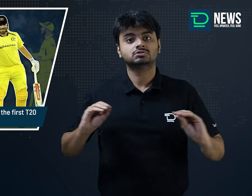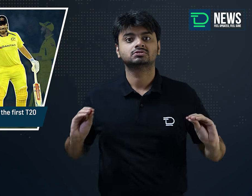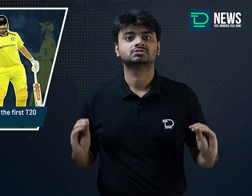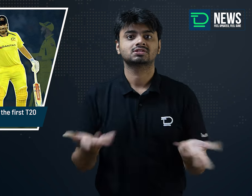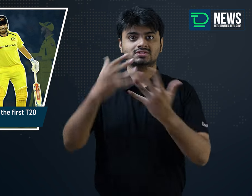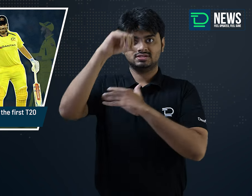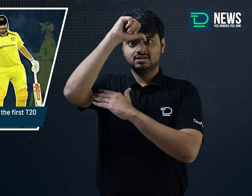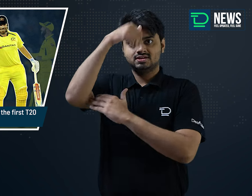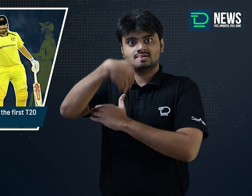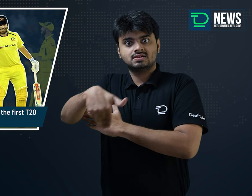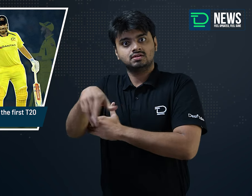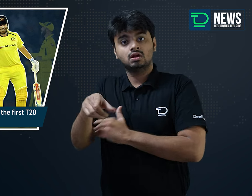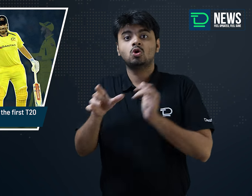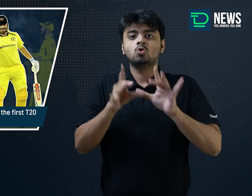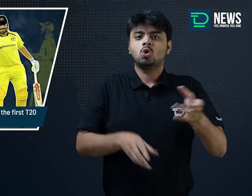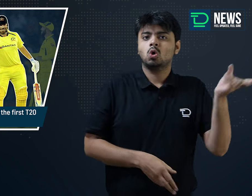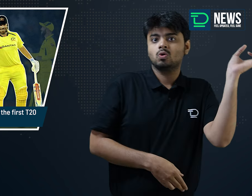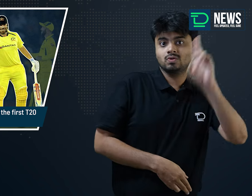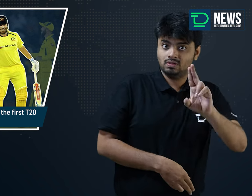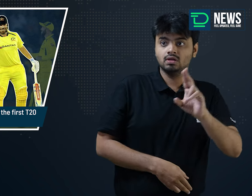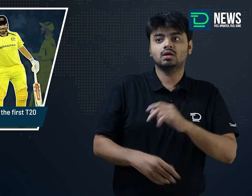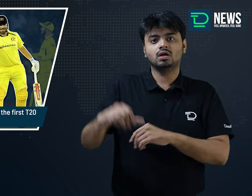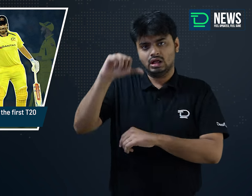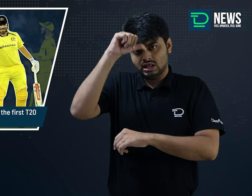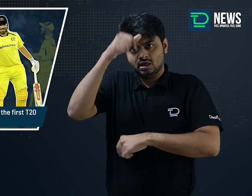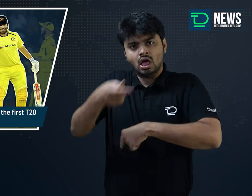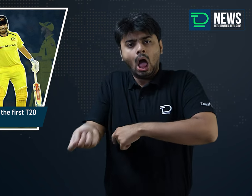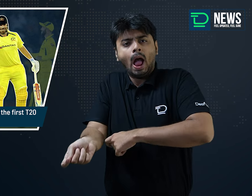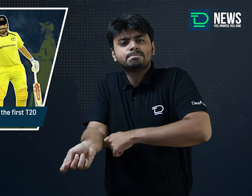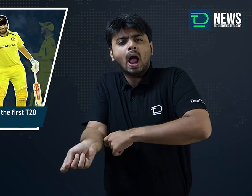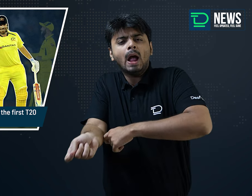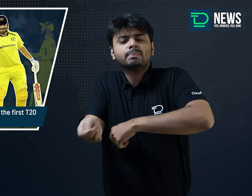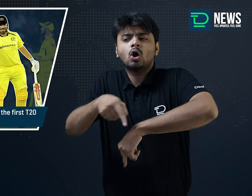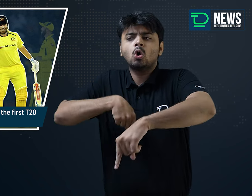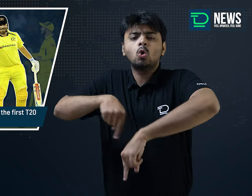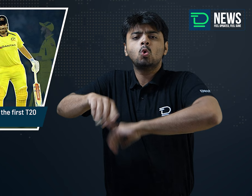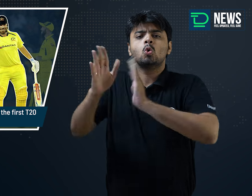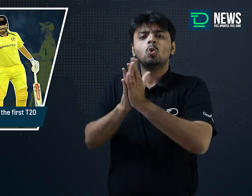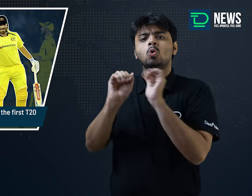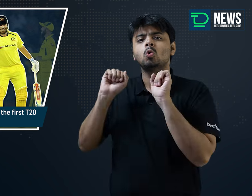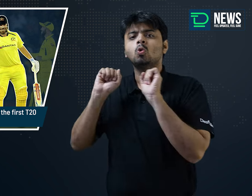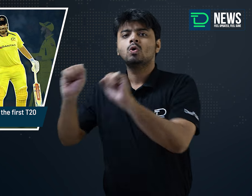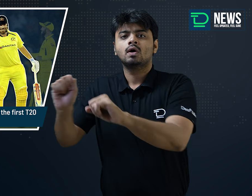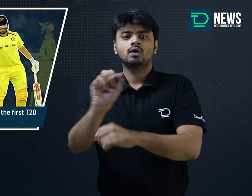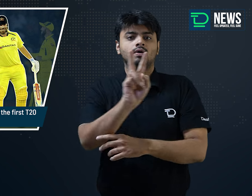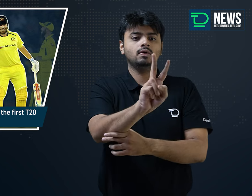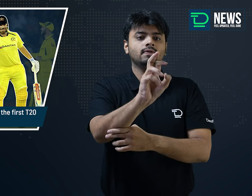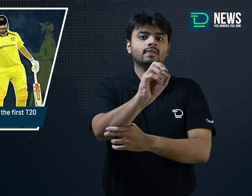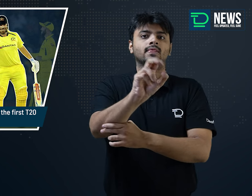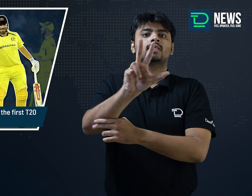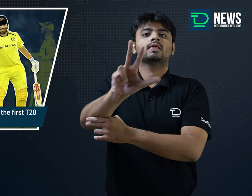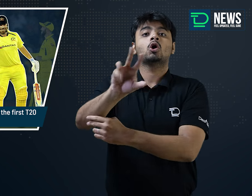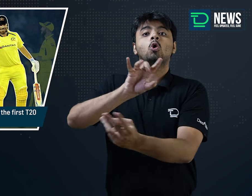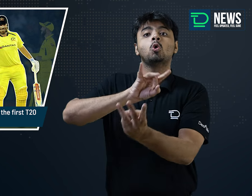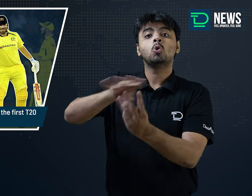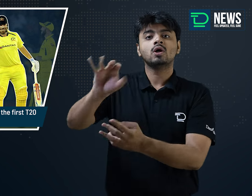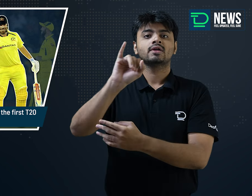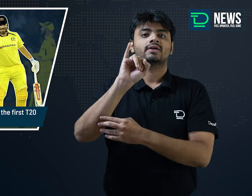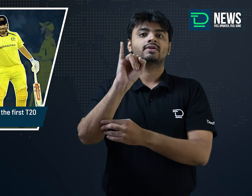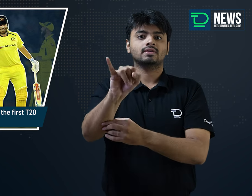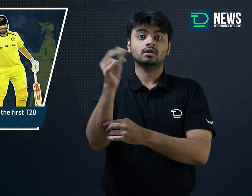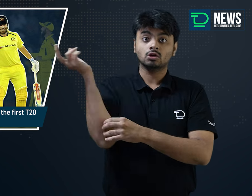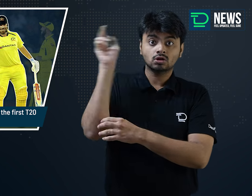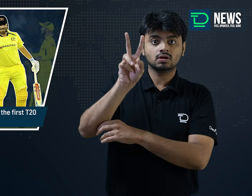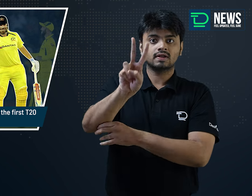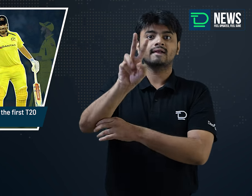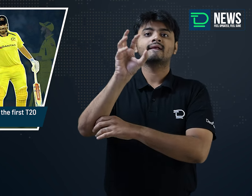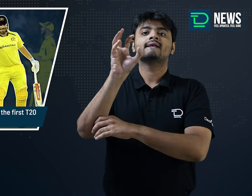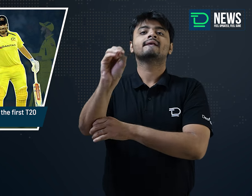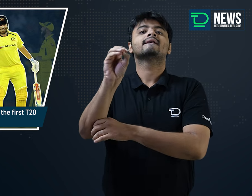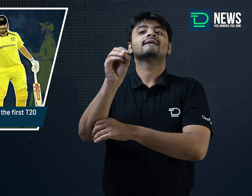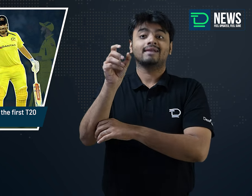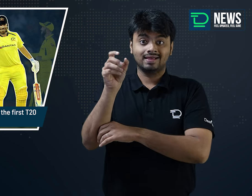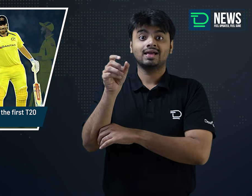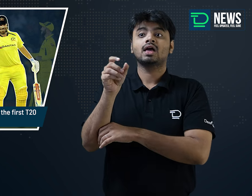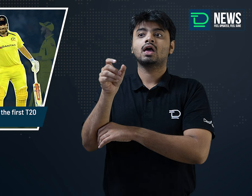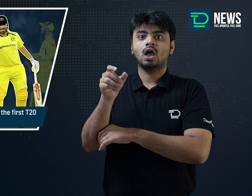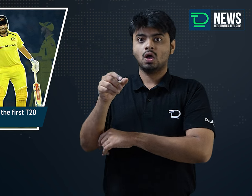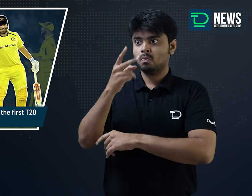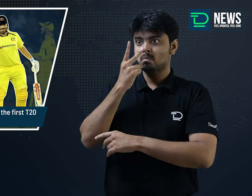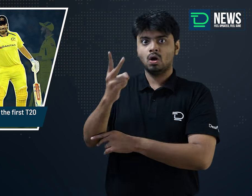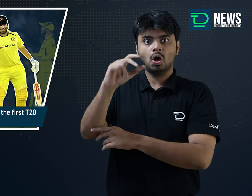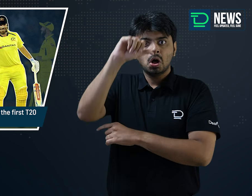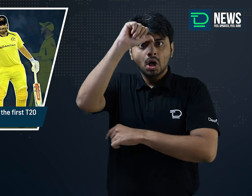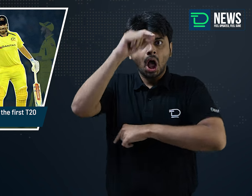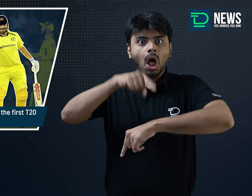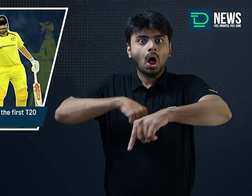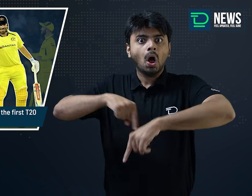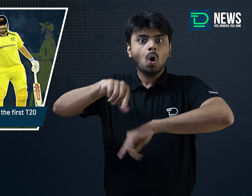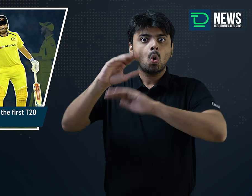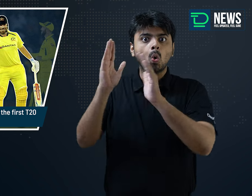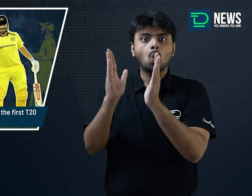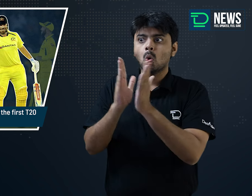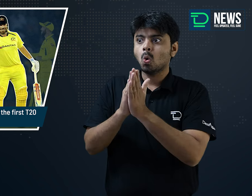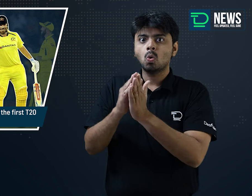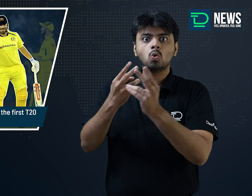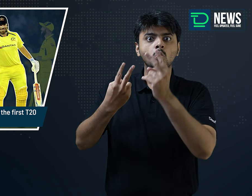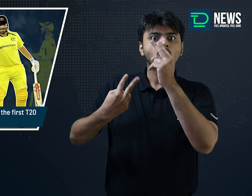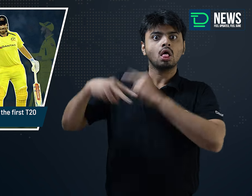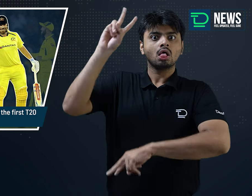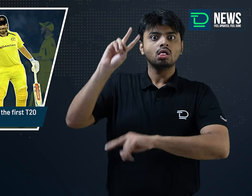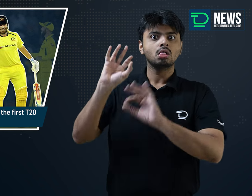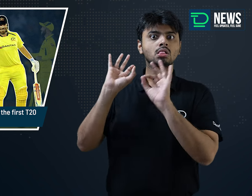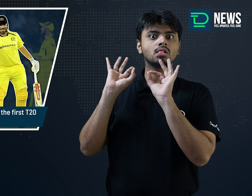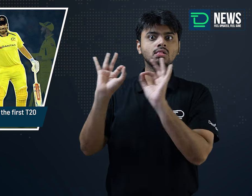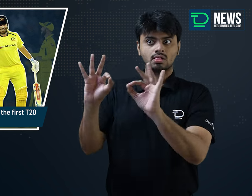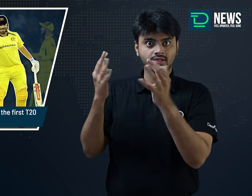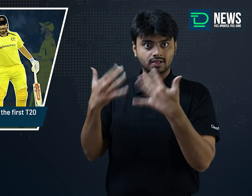India scored 208 runs for the loss of six wickets in the 20 overs. It was a high score.